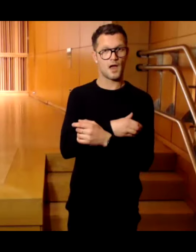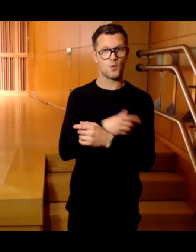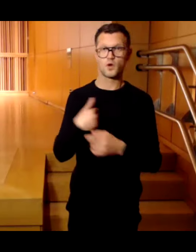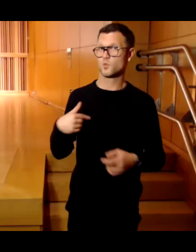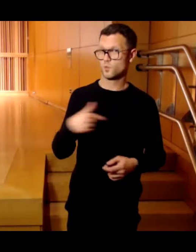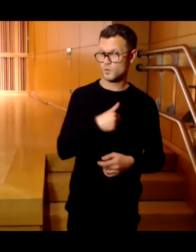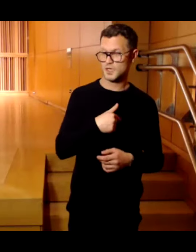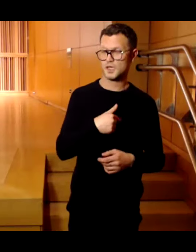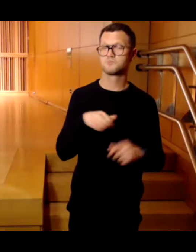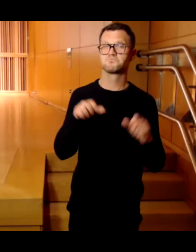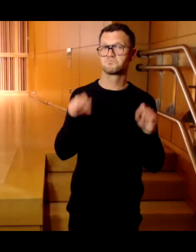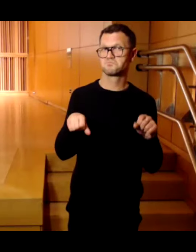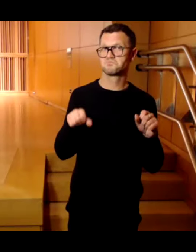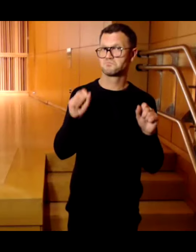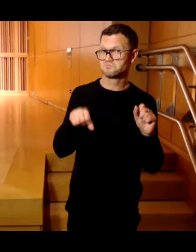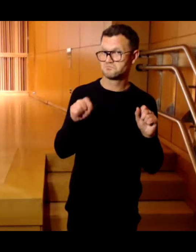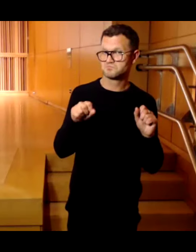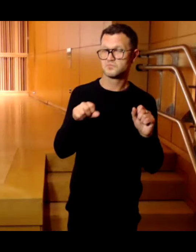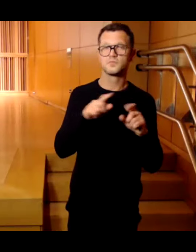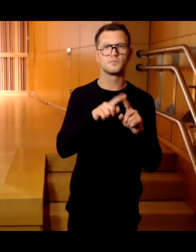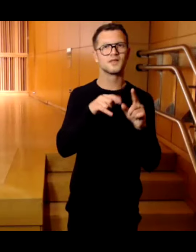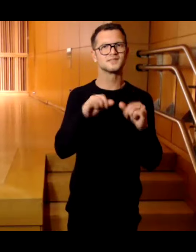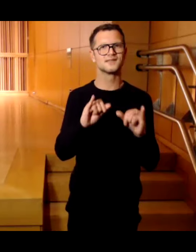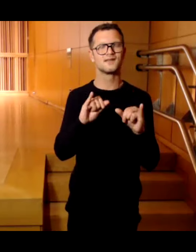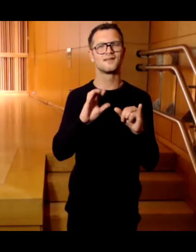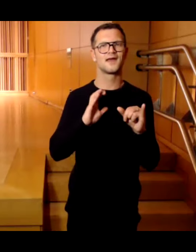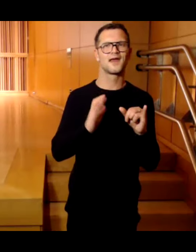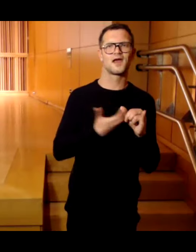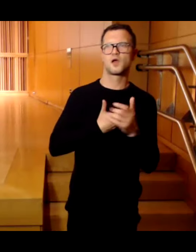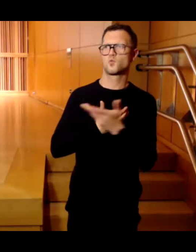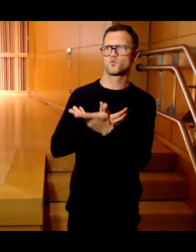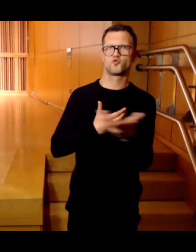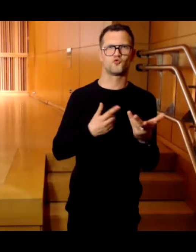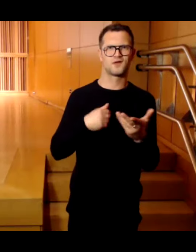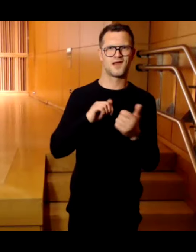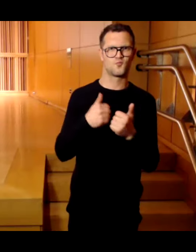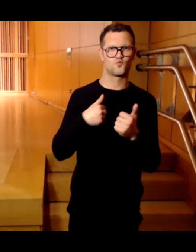But that the instruments of our kinship. are ancient and never-ending.